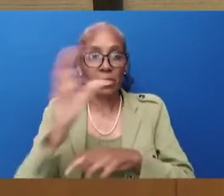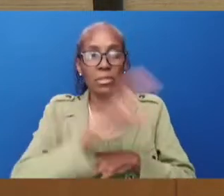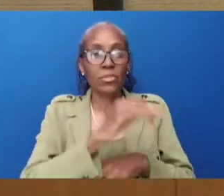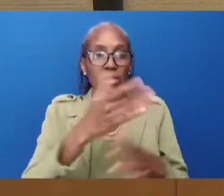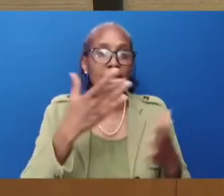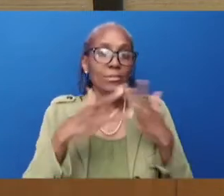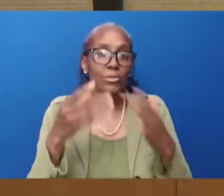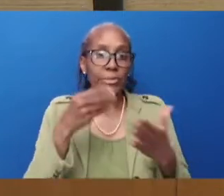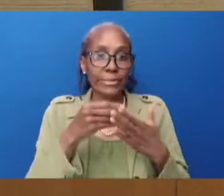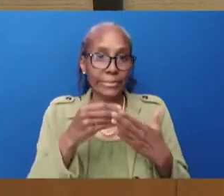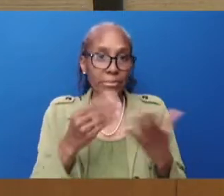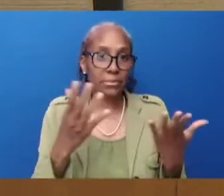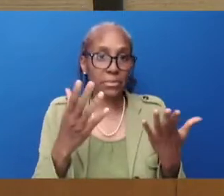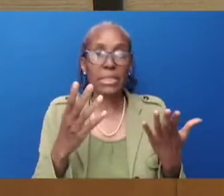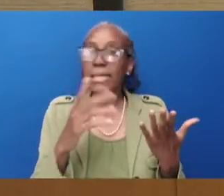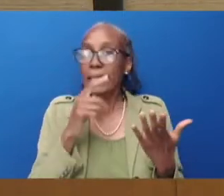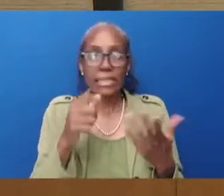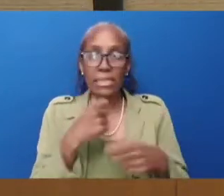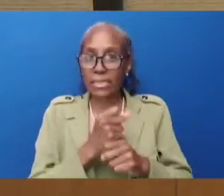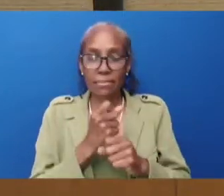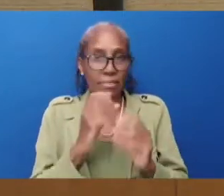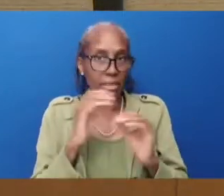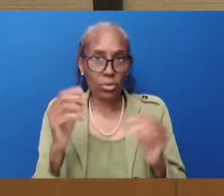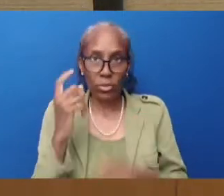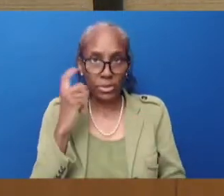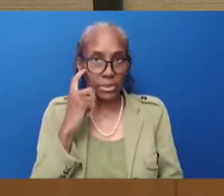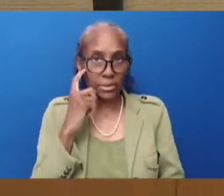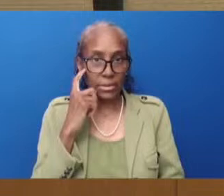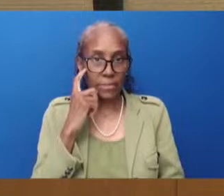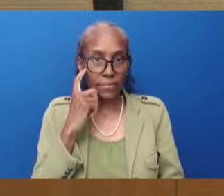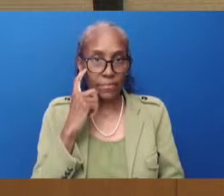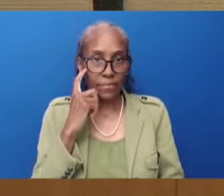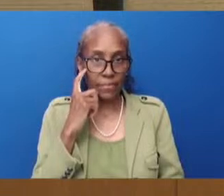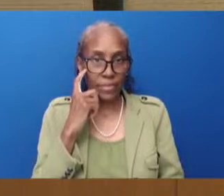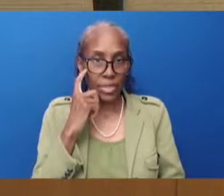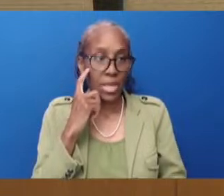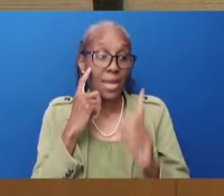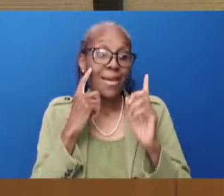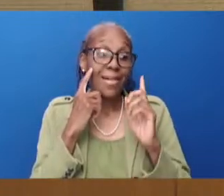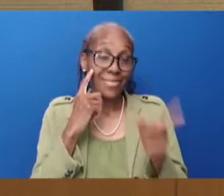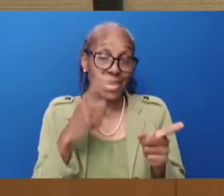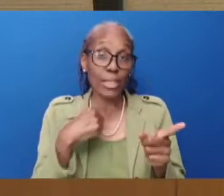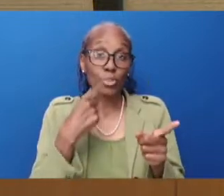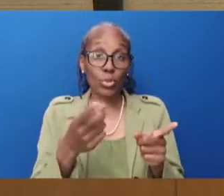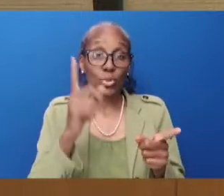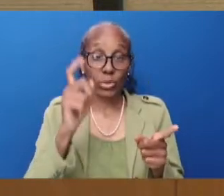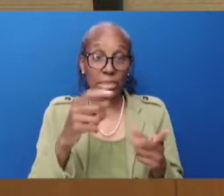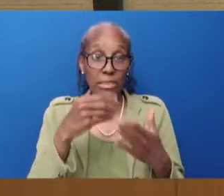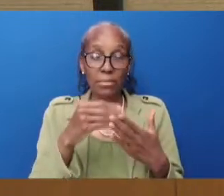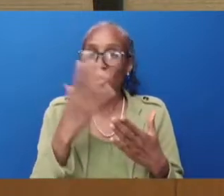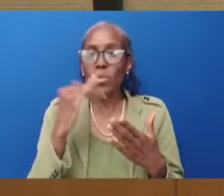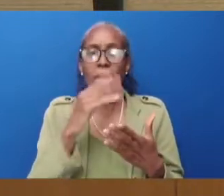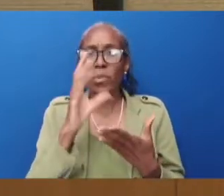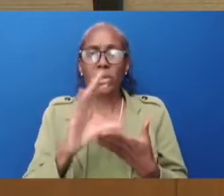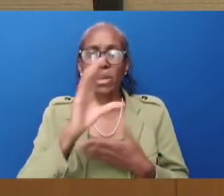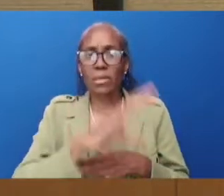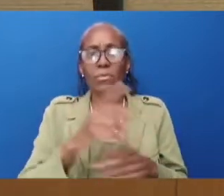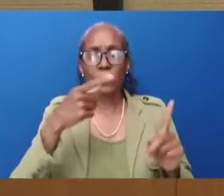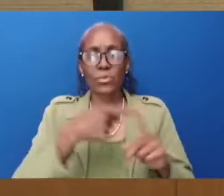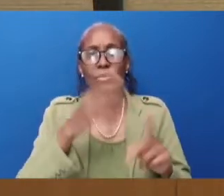WE SHOULD BE PUTTING THAT MONEY TOWARDS THAT SHORTFALL.